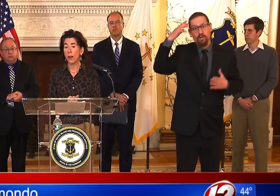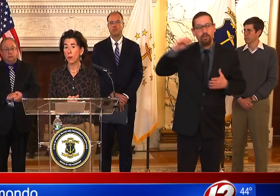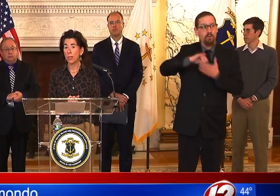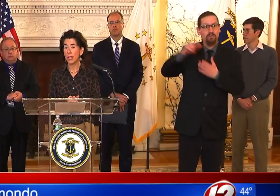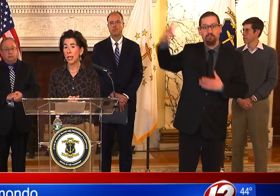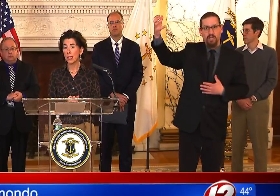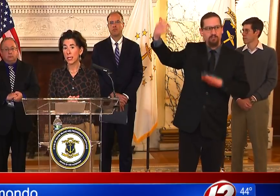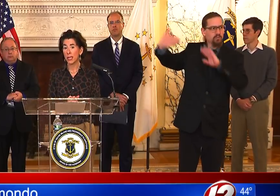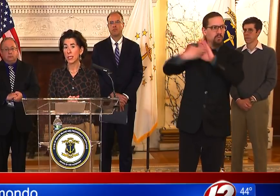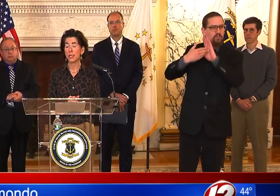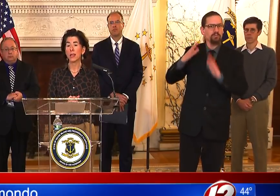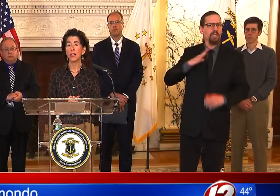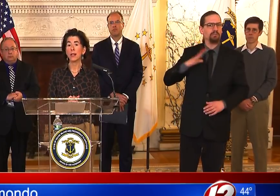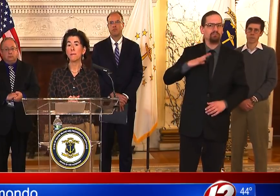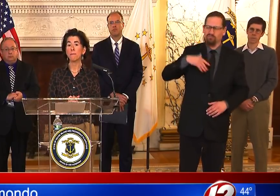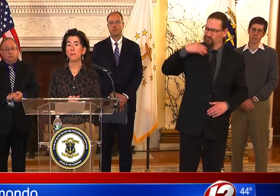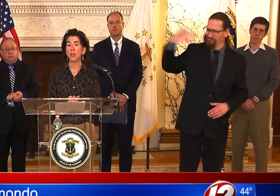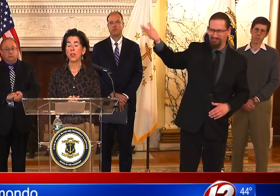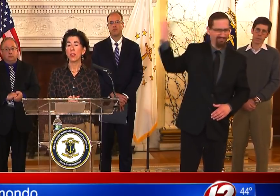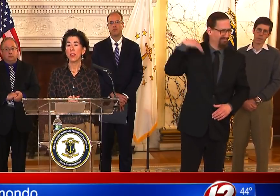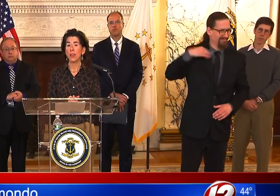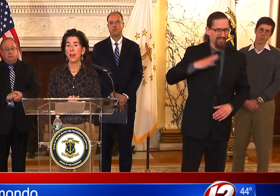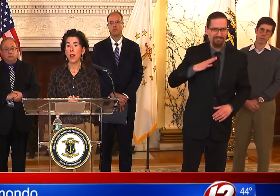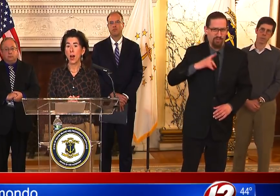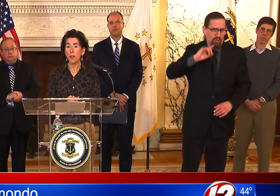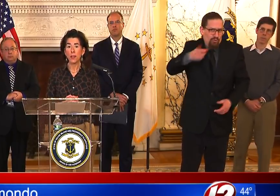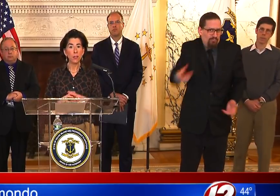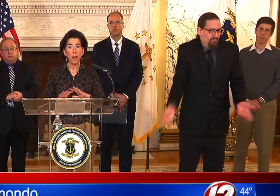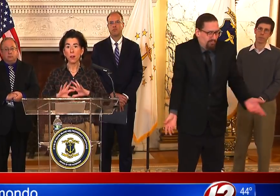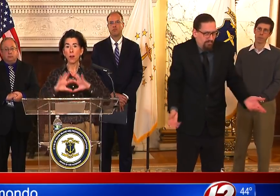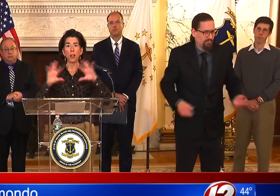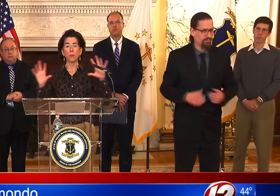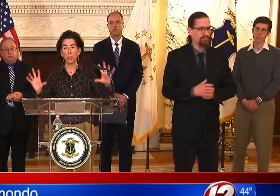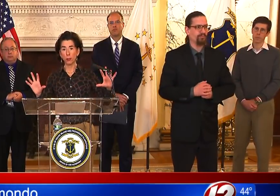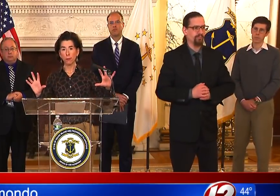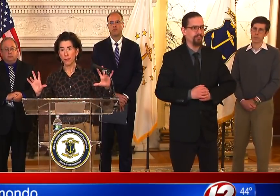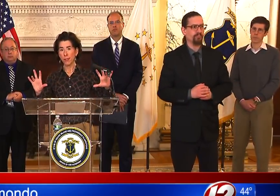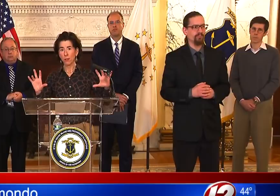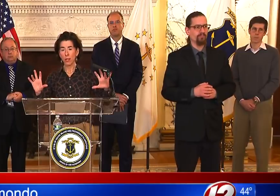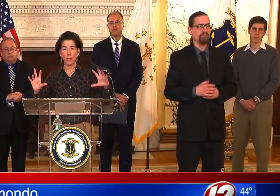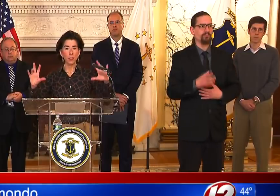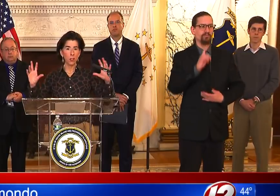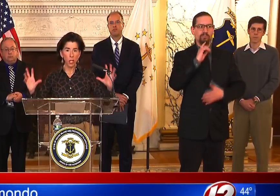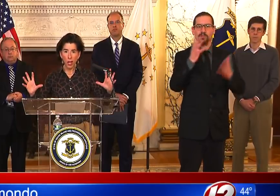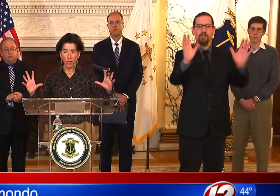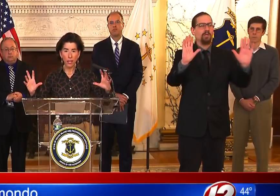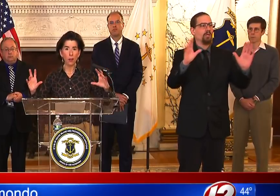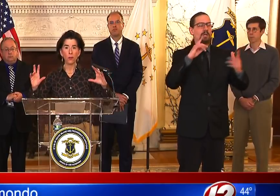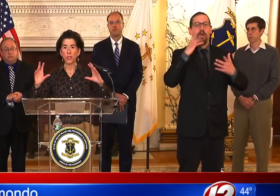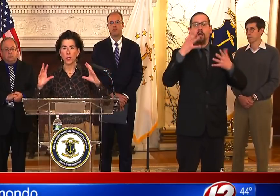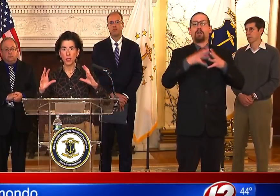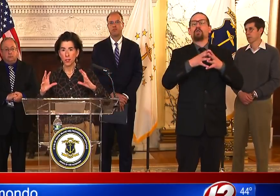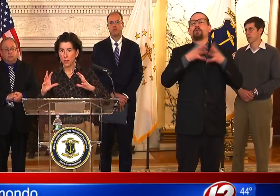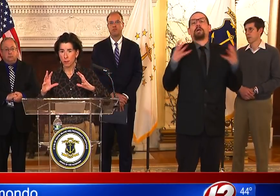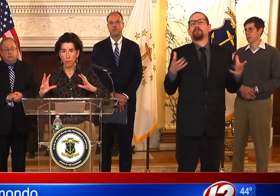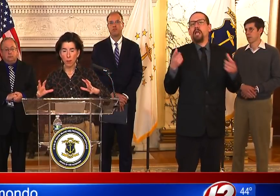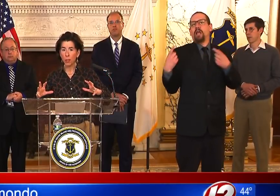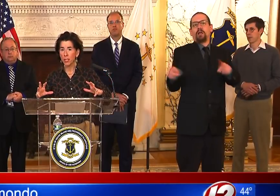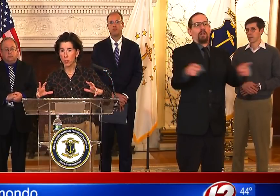ROUND. I AM ON LEGAL GROUND.